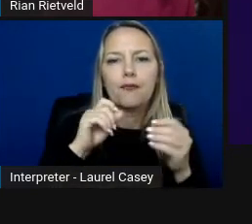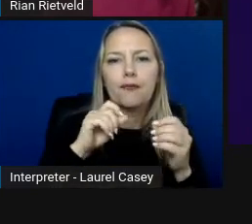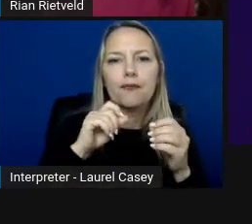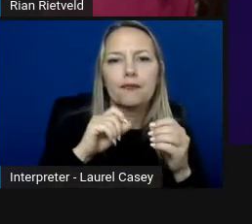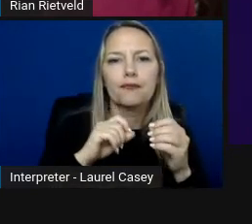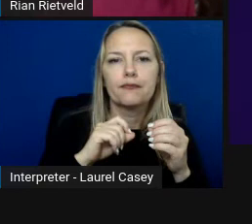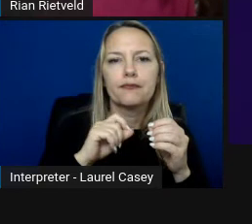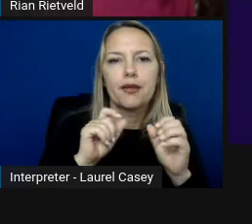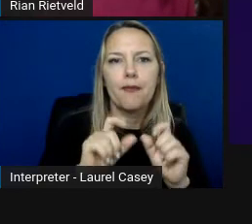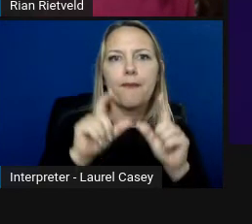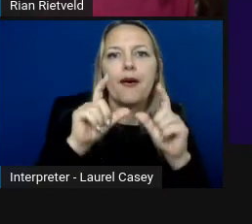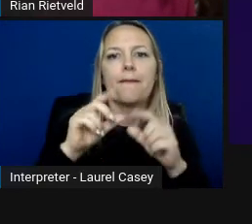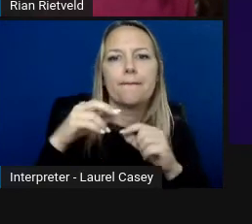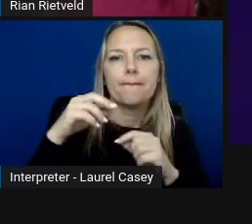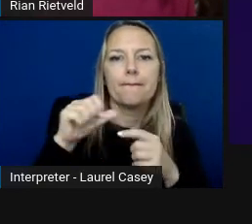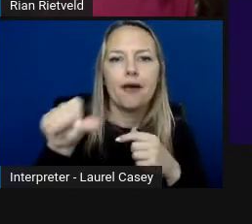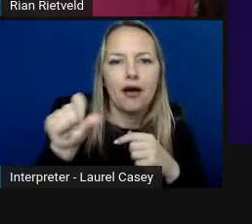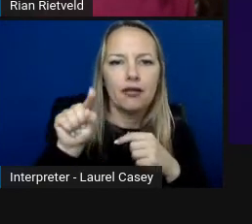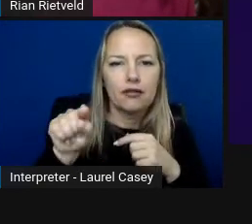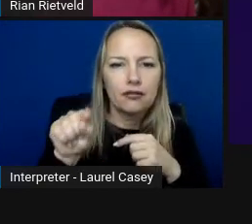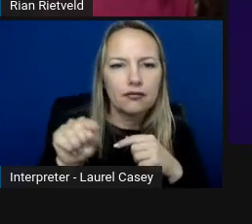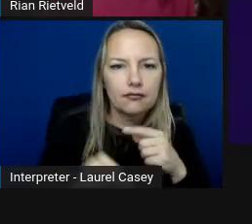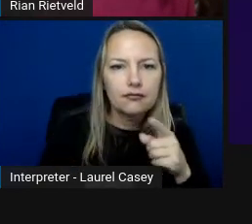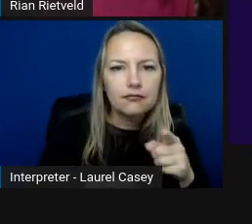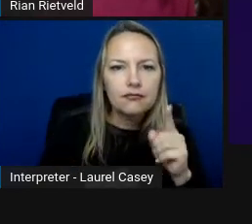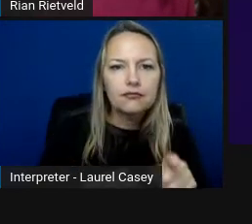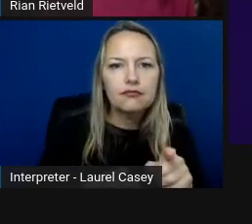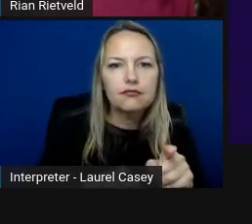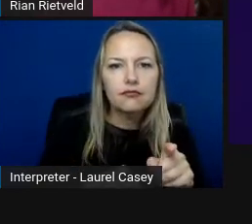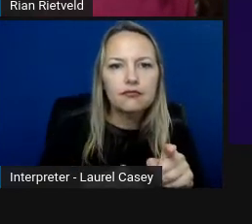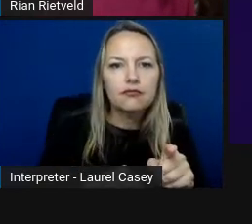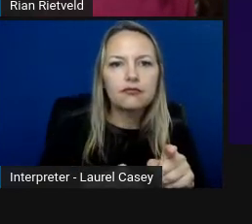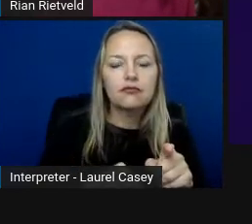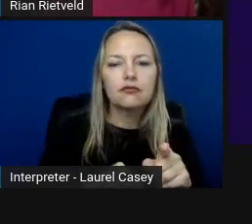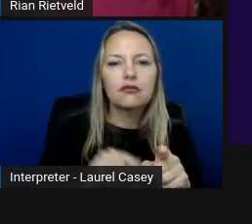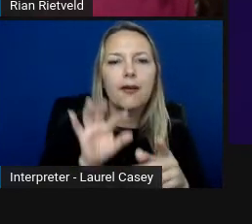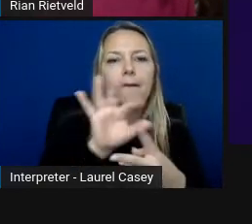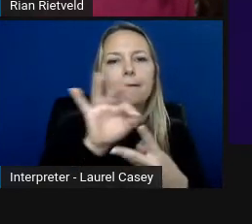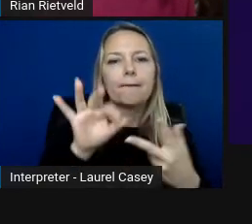small, radio button. 1 of 3, Select a T-shirt, Select a T-shirt size, group,